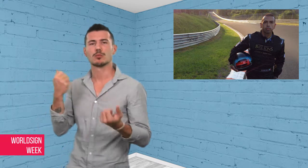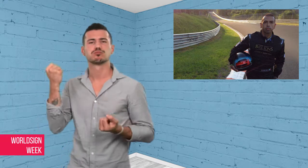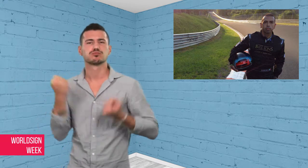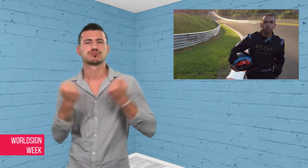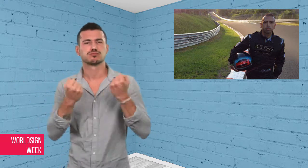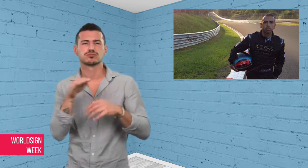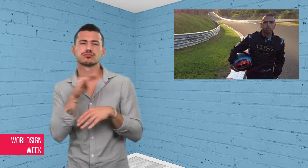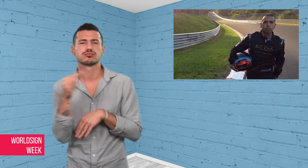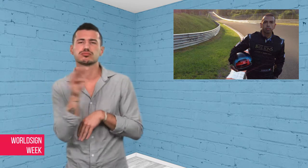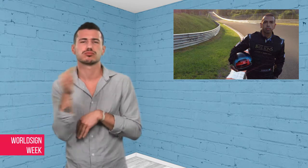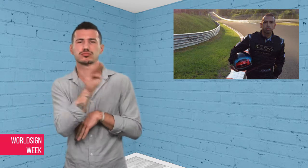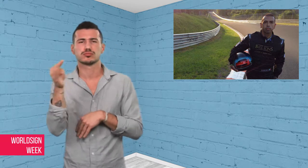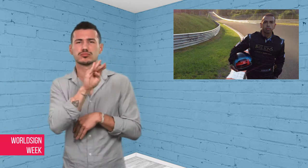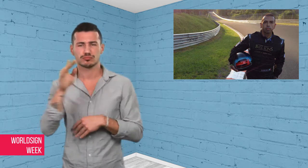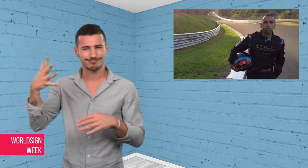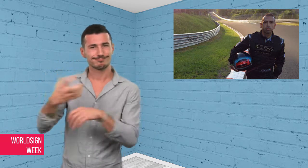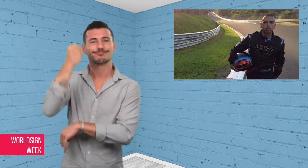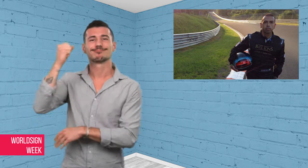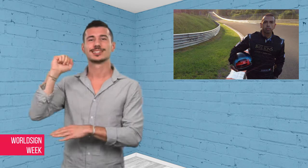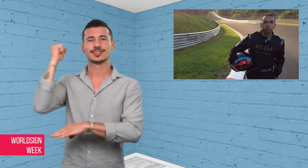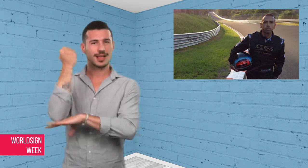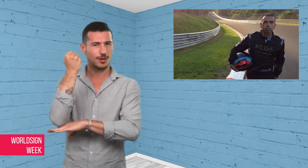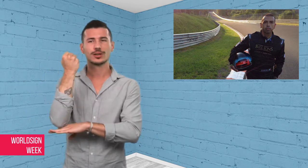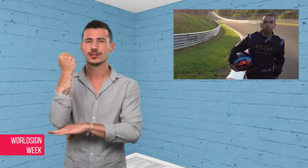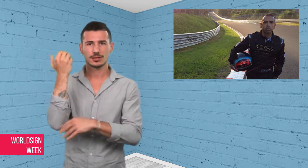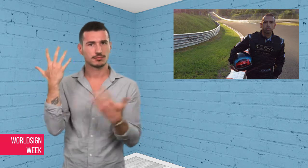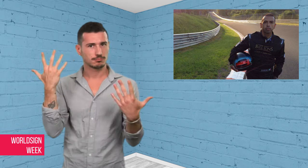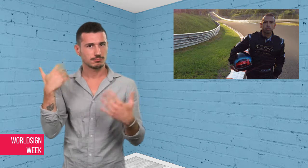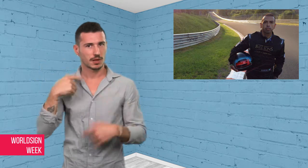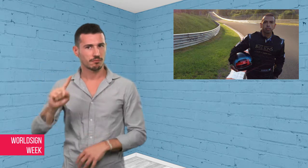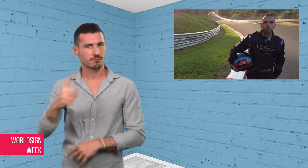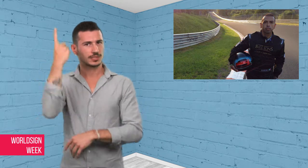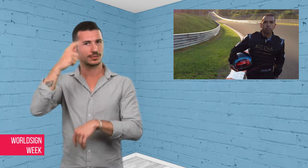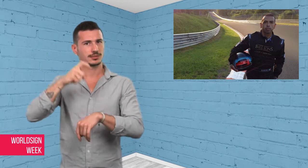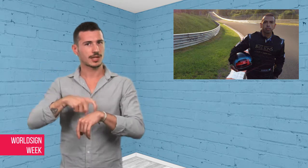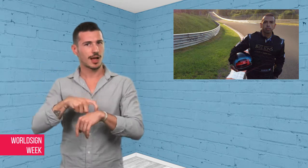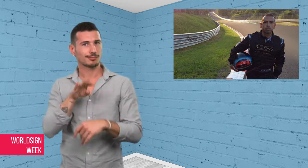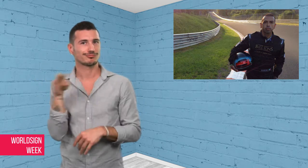he broke the record that it was his